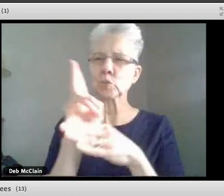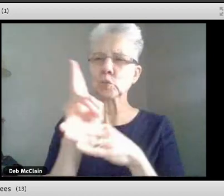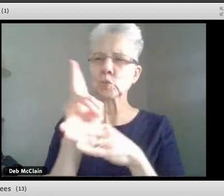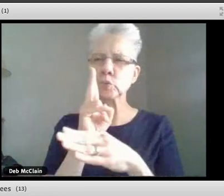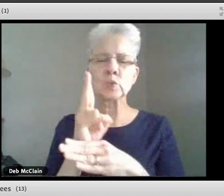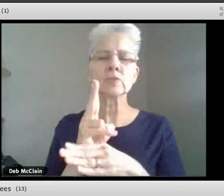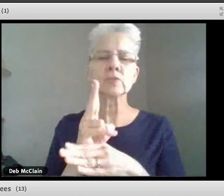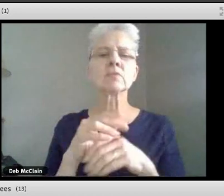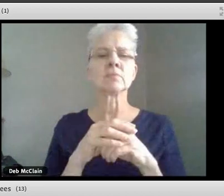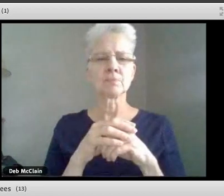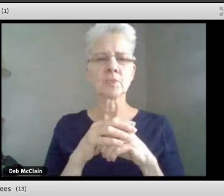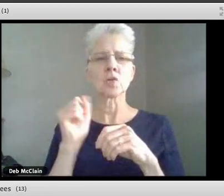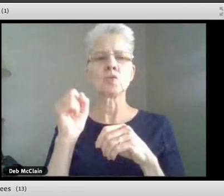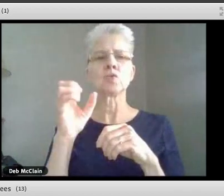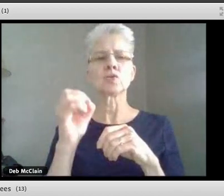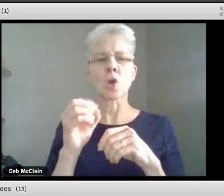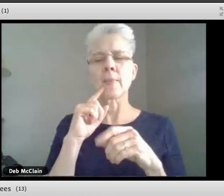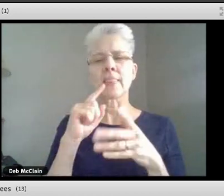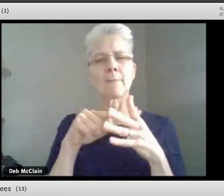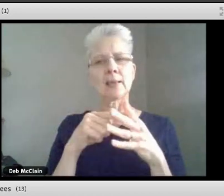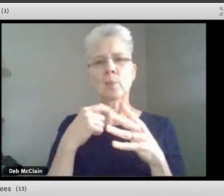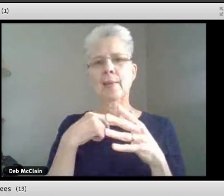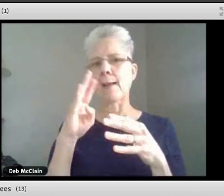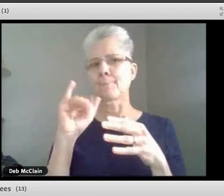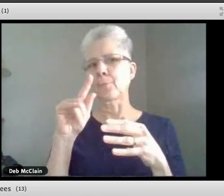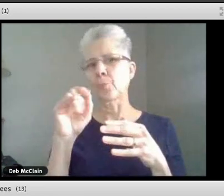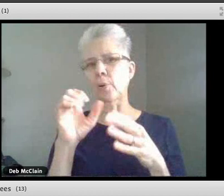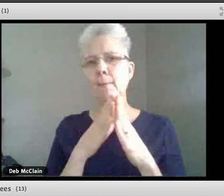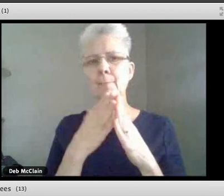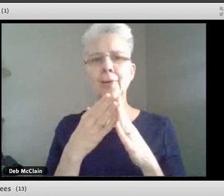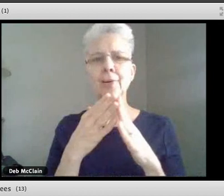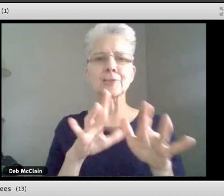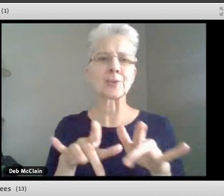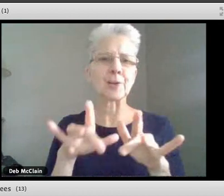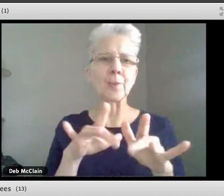and recorded books, you know, and the teletype phone, and this is what things looked like,